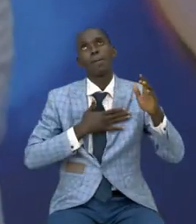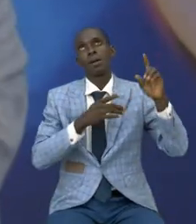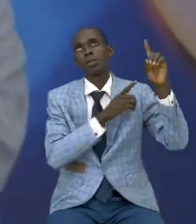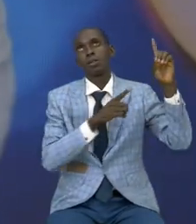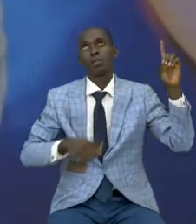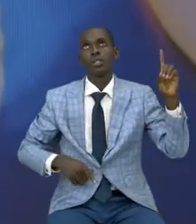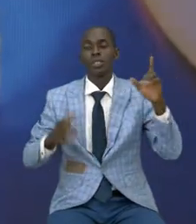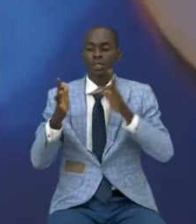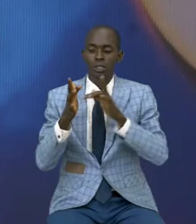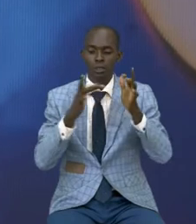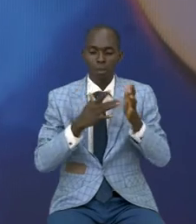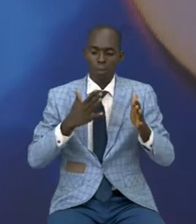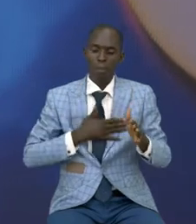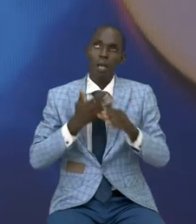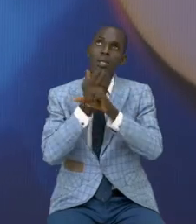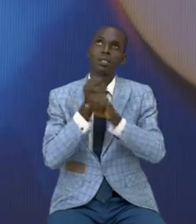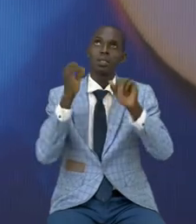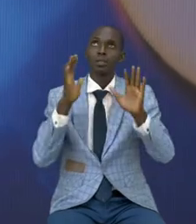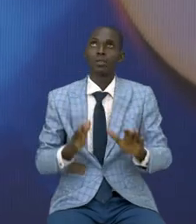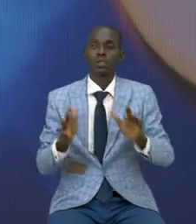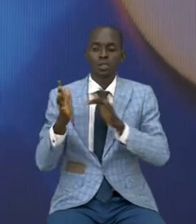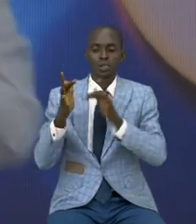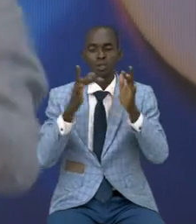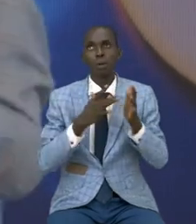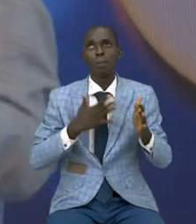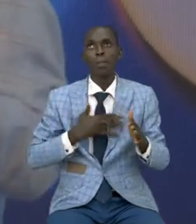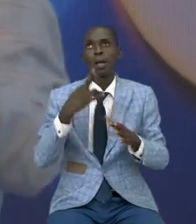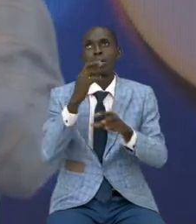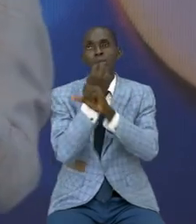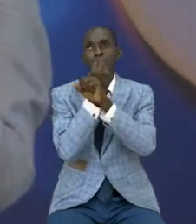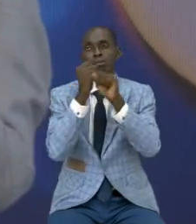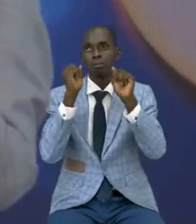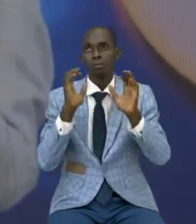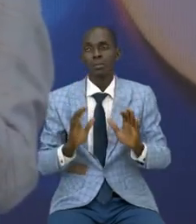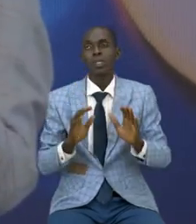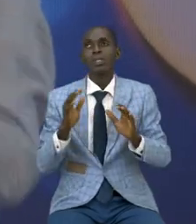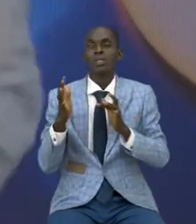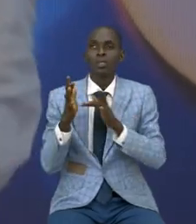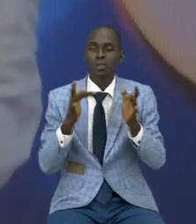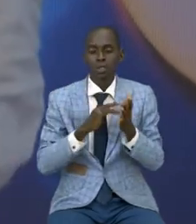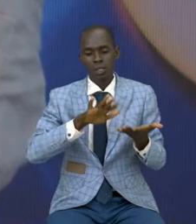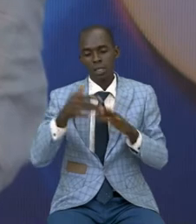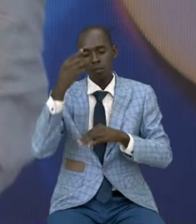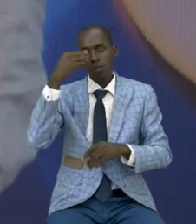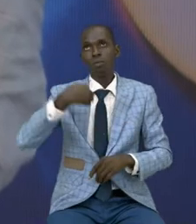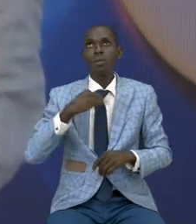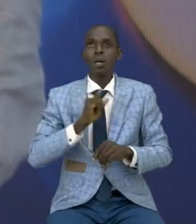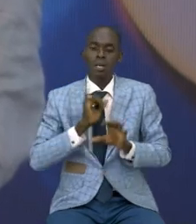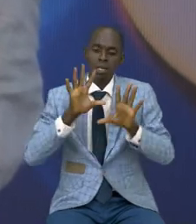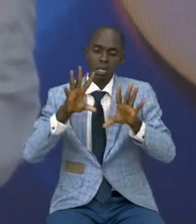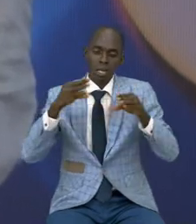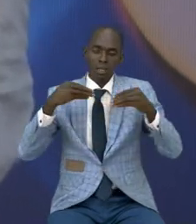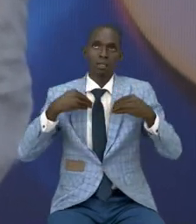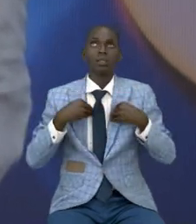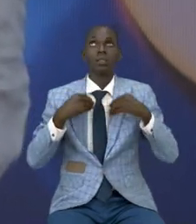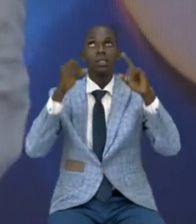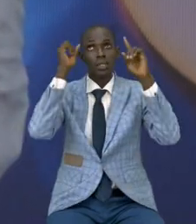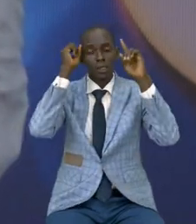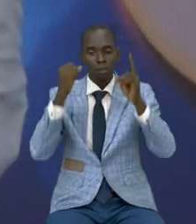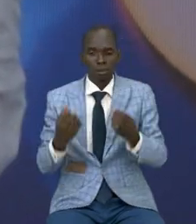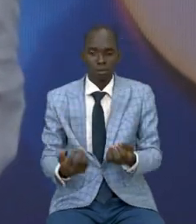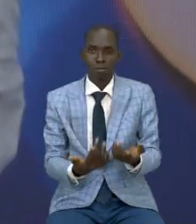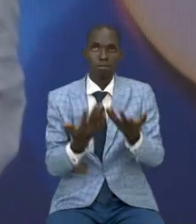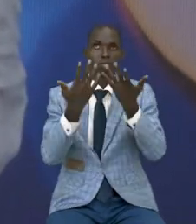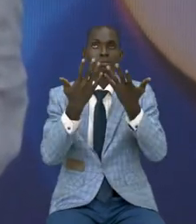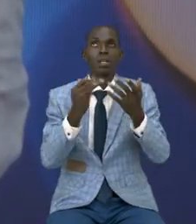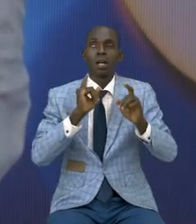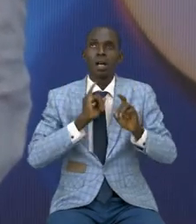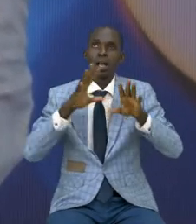my savior jesus my redeemer he died for me i accept his sacrifice i accept the offer